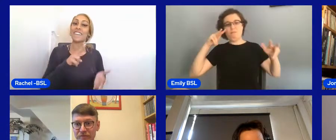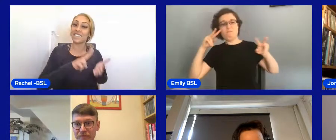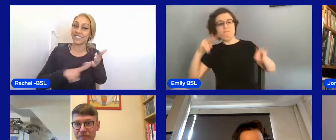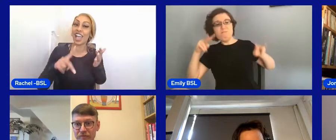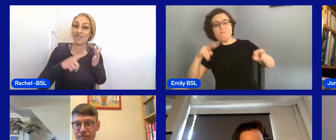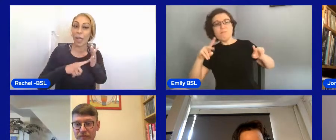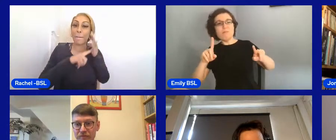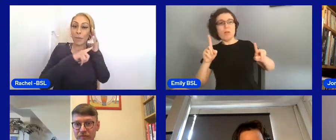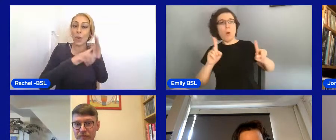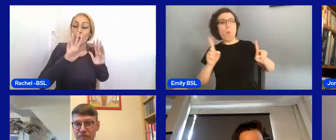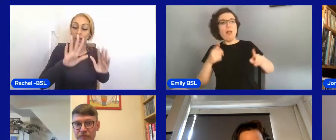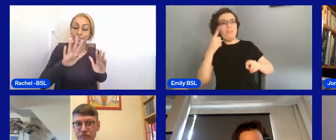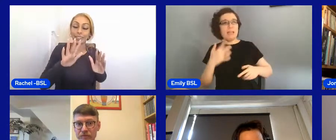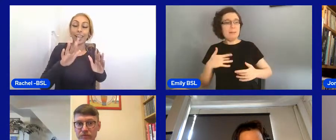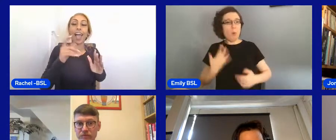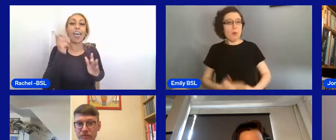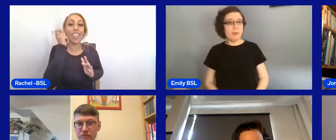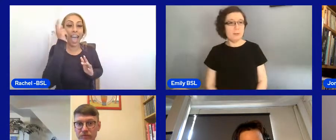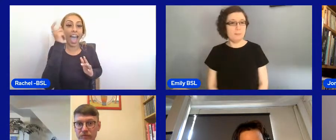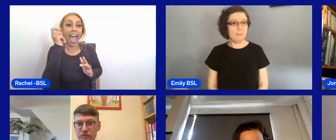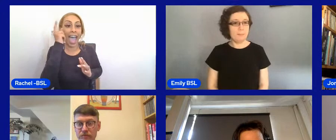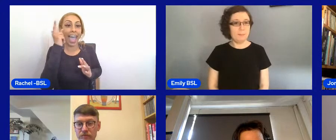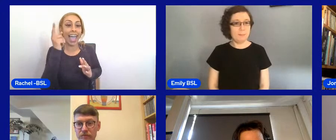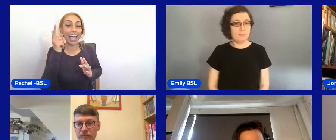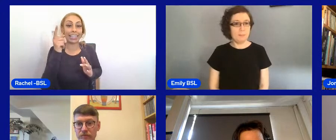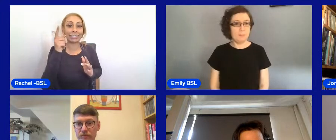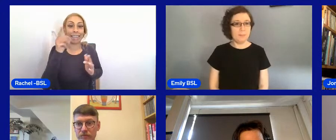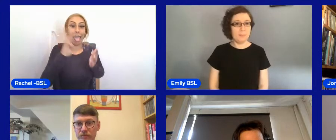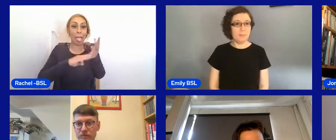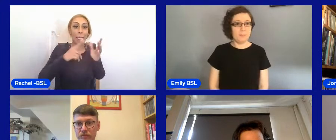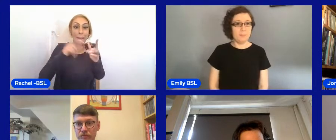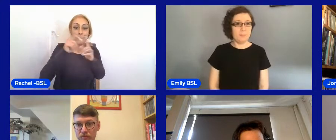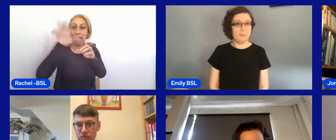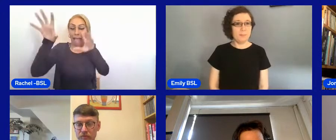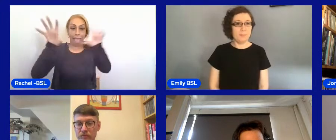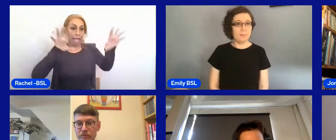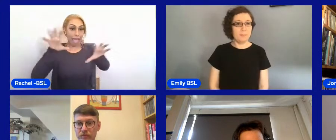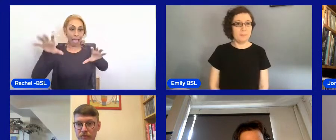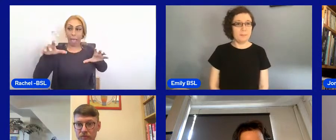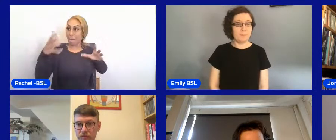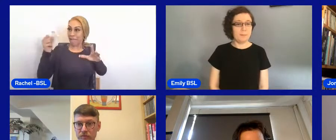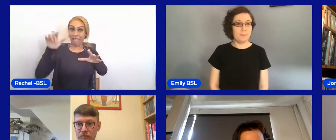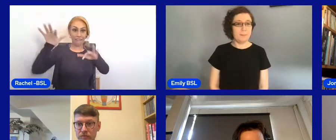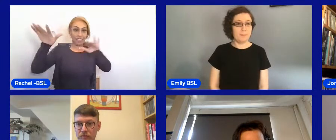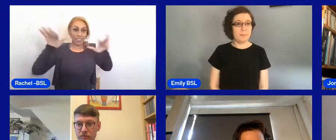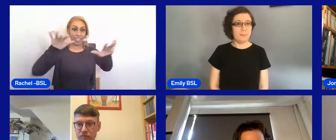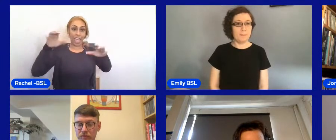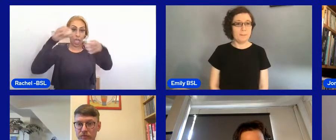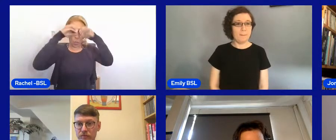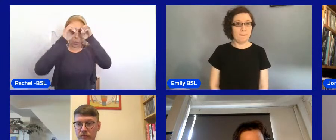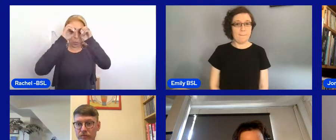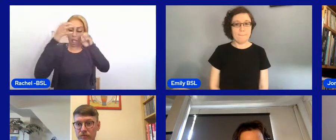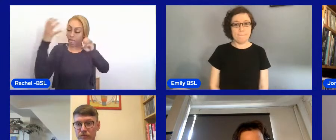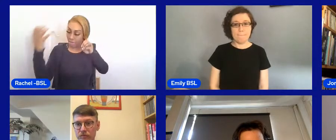That's very important I think, the idea that all the maps that exist that Google and Apple do, then oximeter open apps,